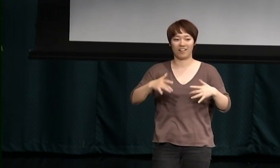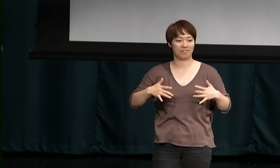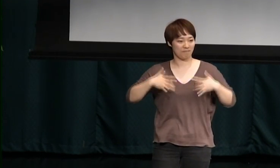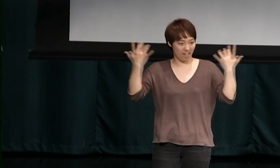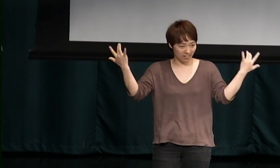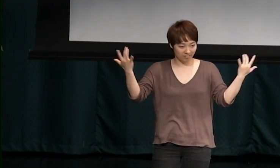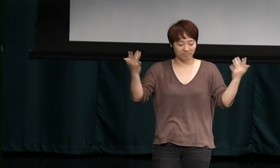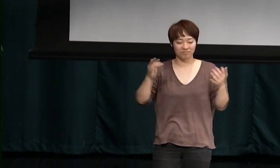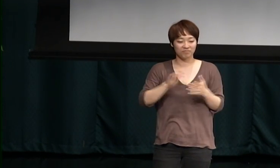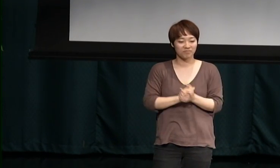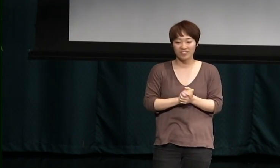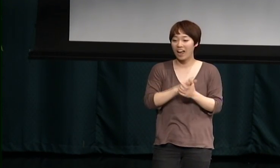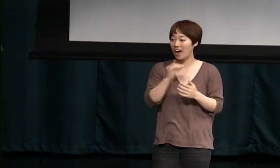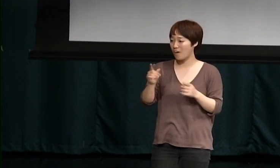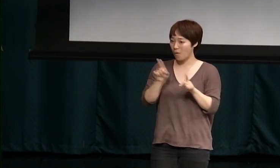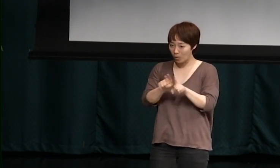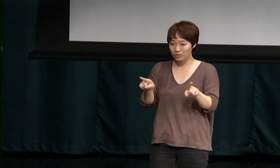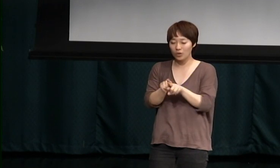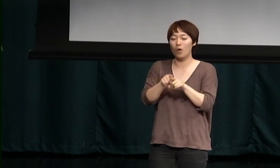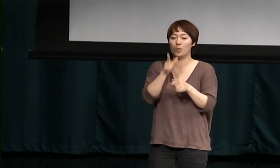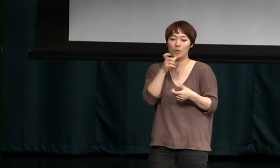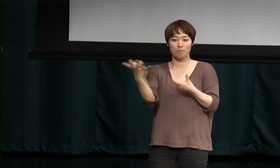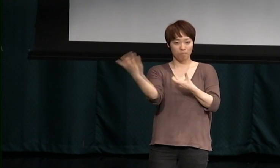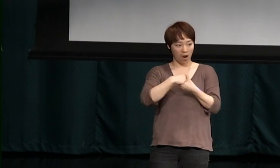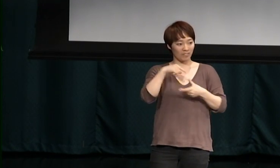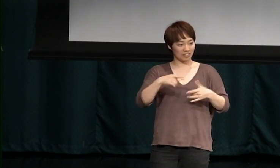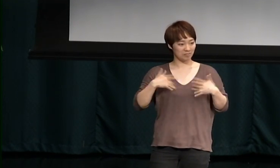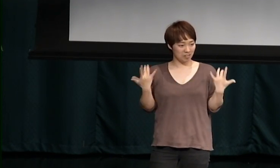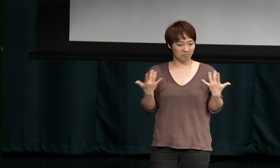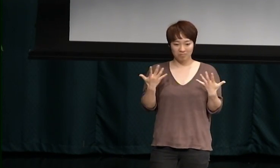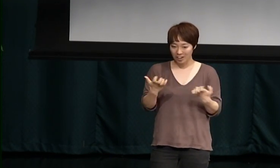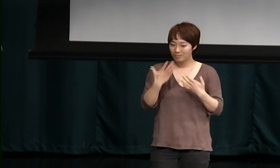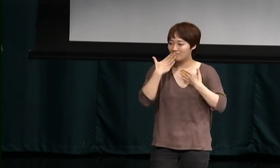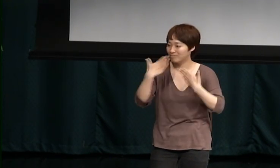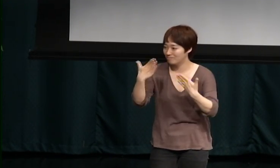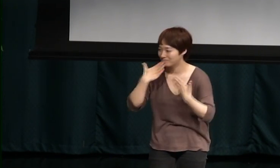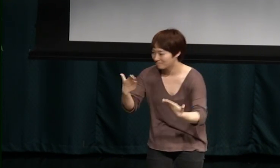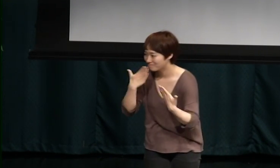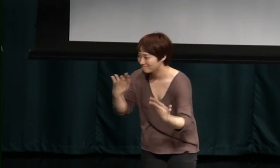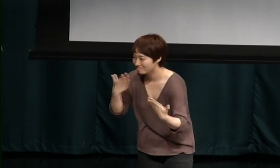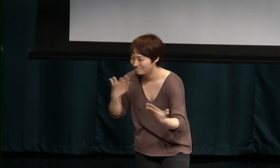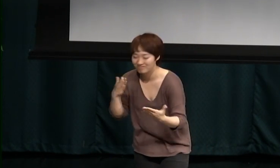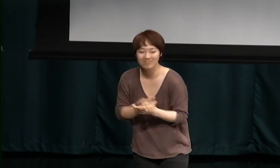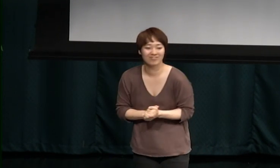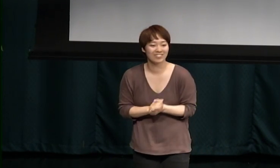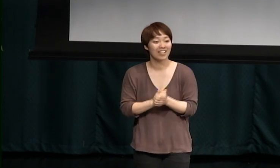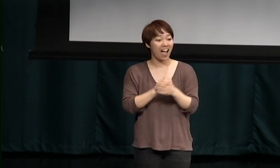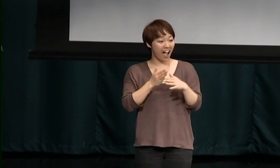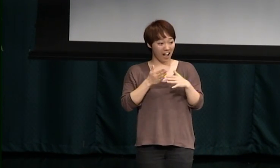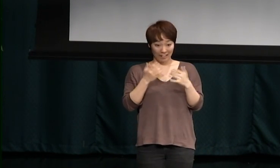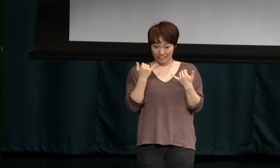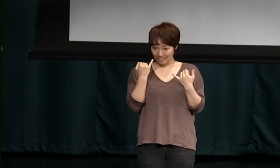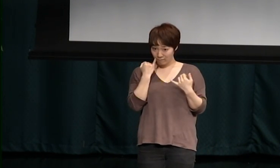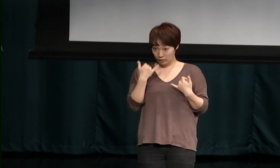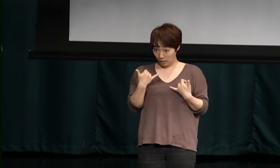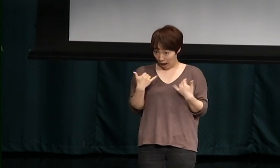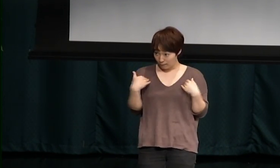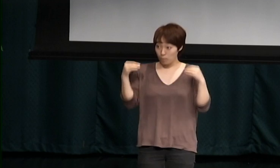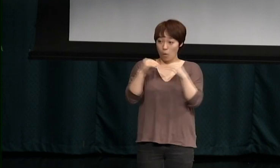all of these special events. And anybody else who has supported this event,